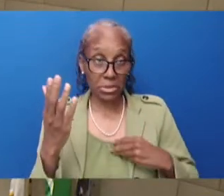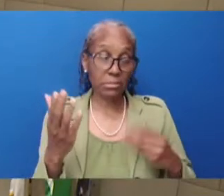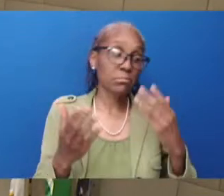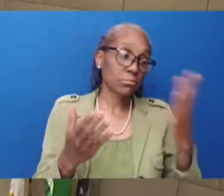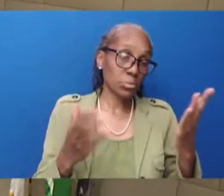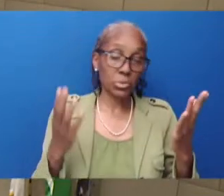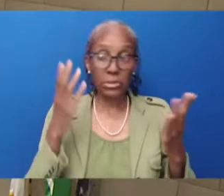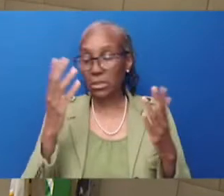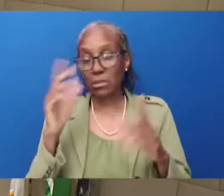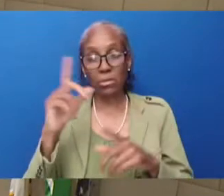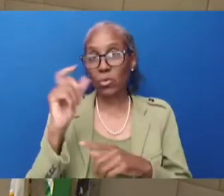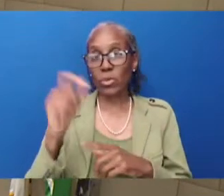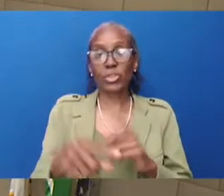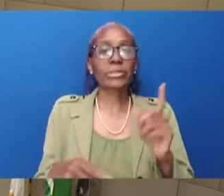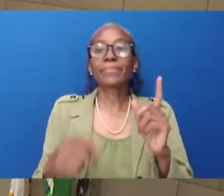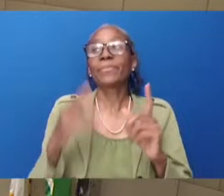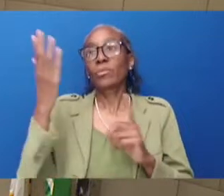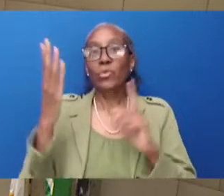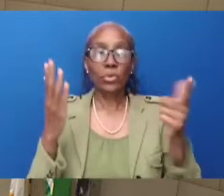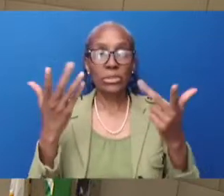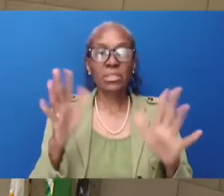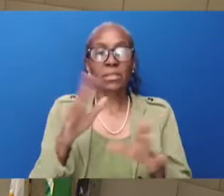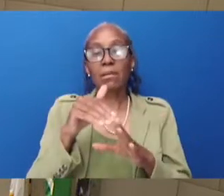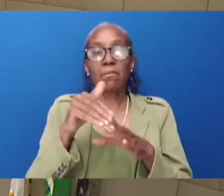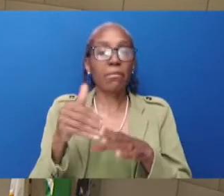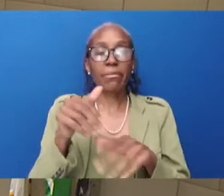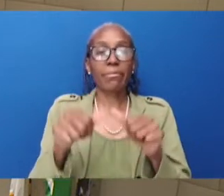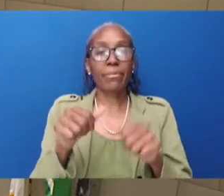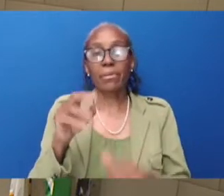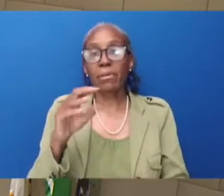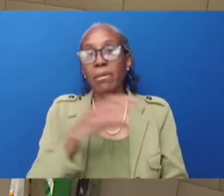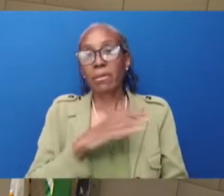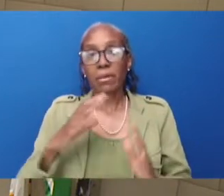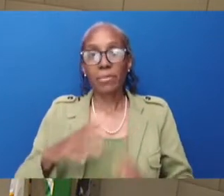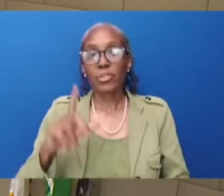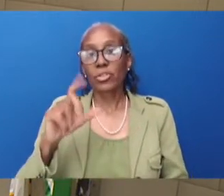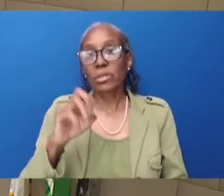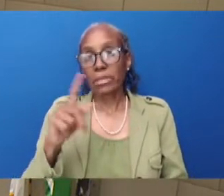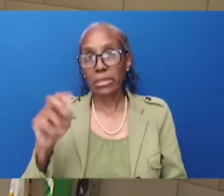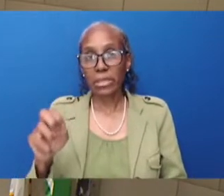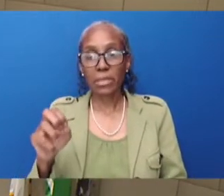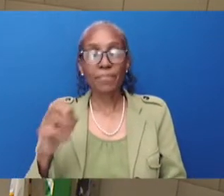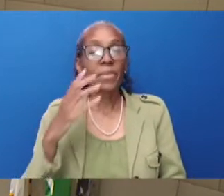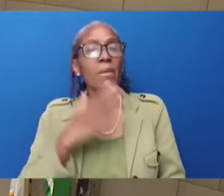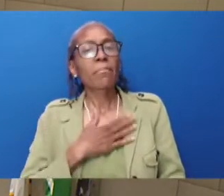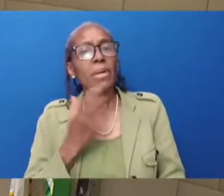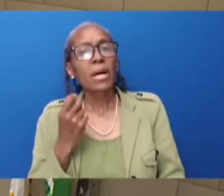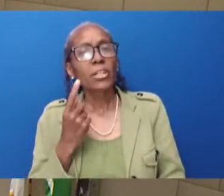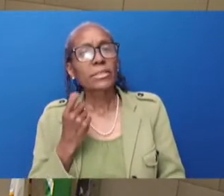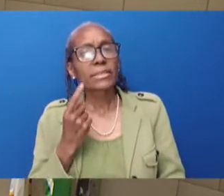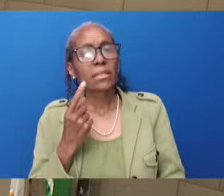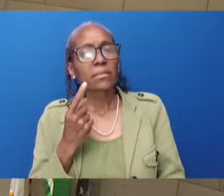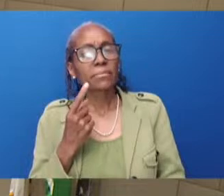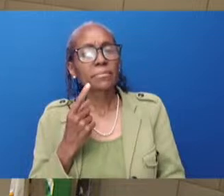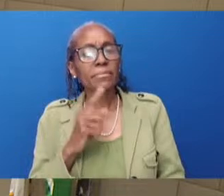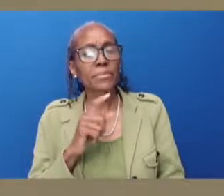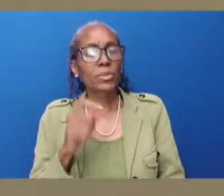COUNTY REPRESENTATIVE. IS THERE SUCH A MOTION? SO MOVED. SECOND. WE DO HAVE